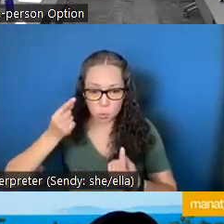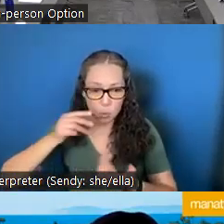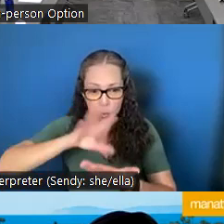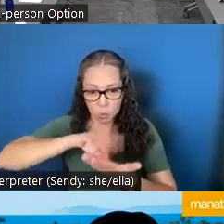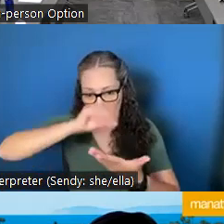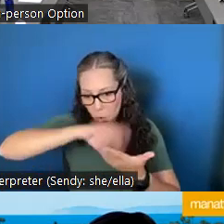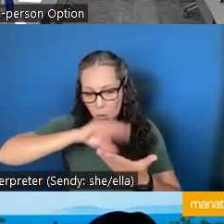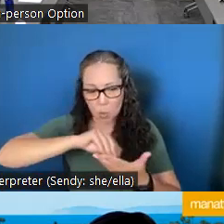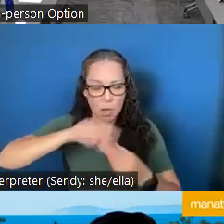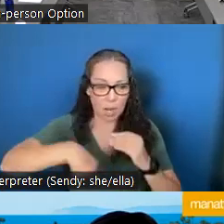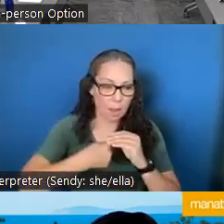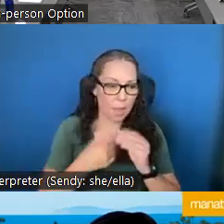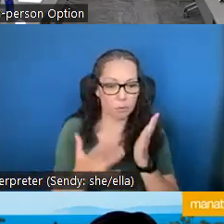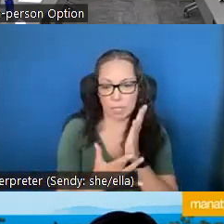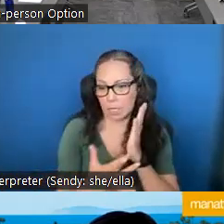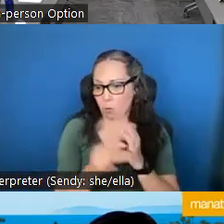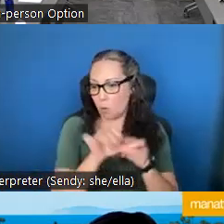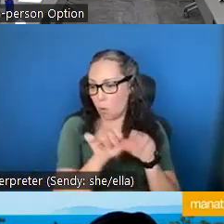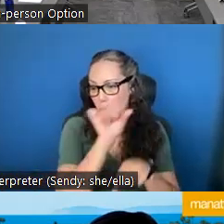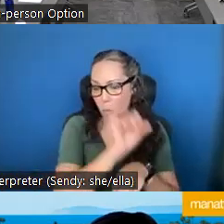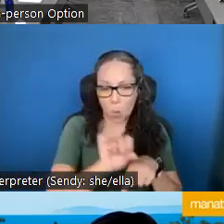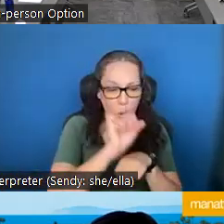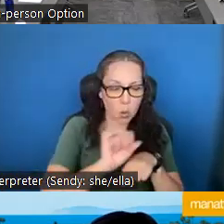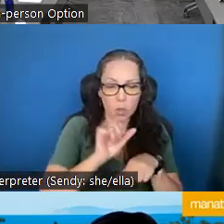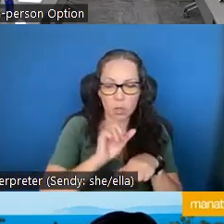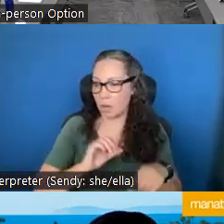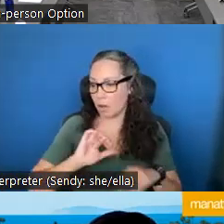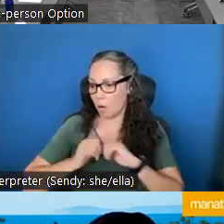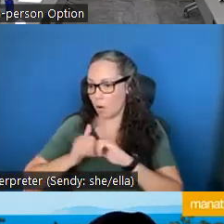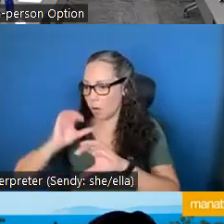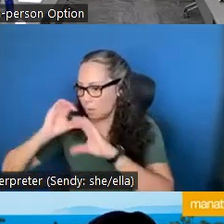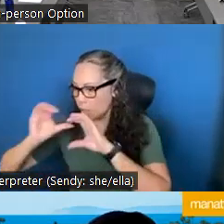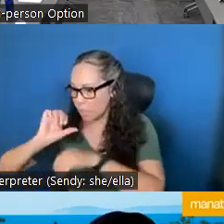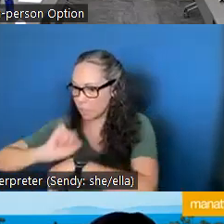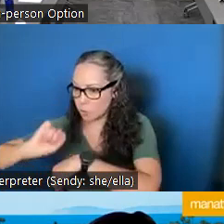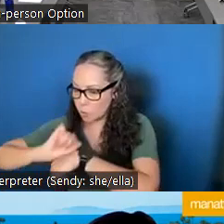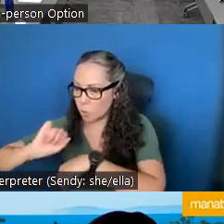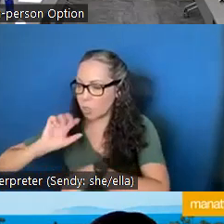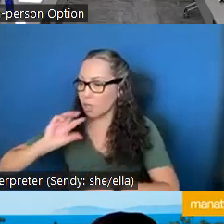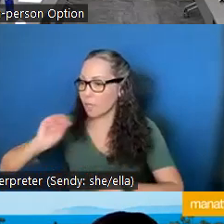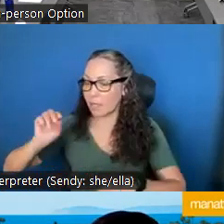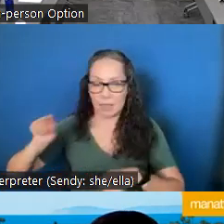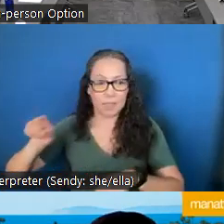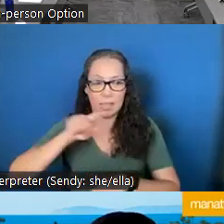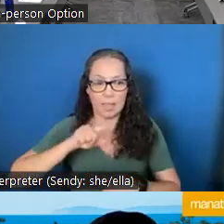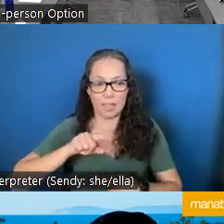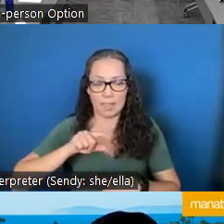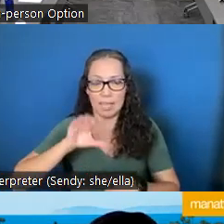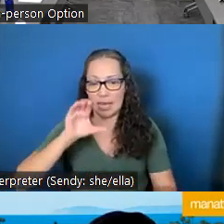um technical work or whether it's communication work in the capacity building component of this